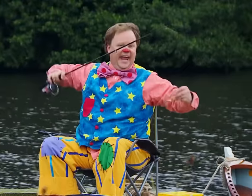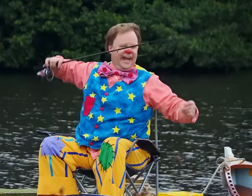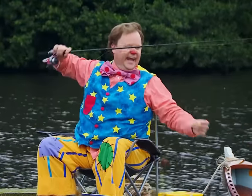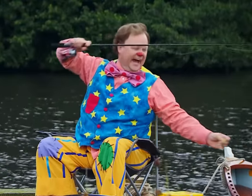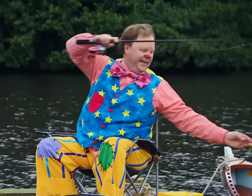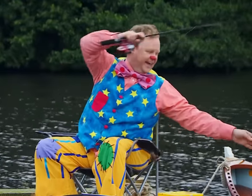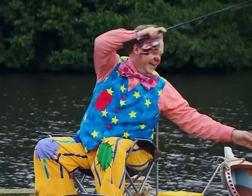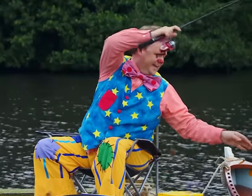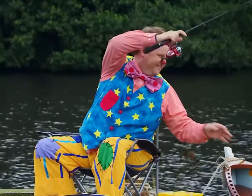now then